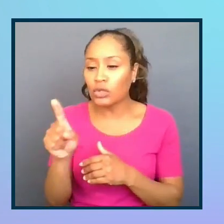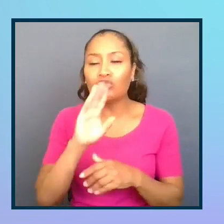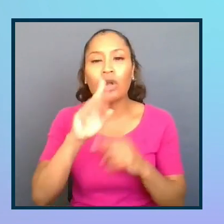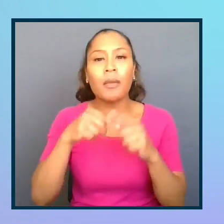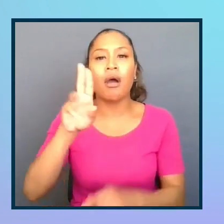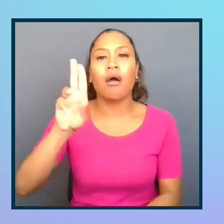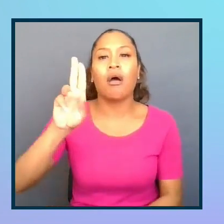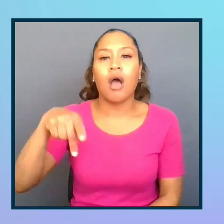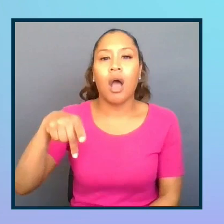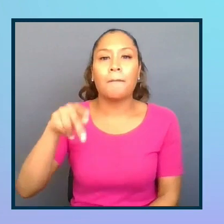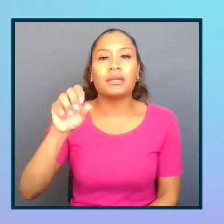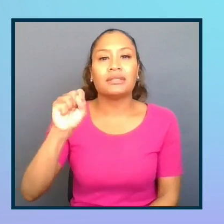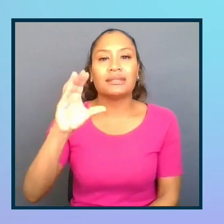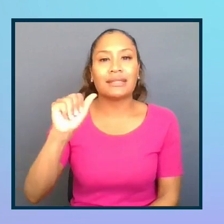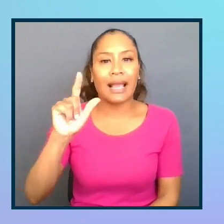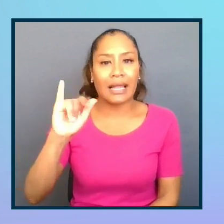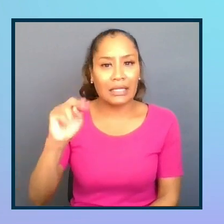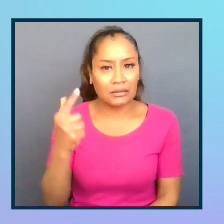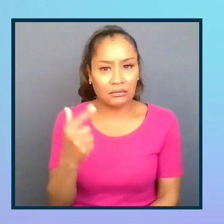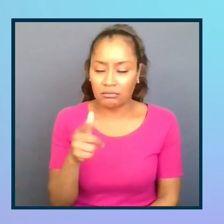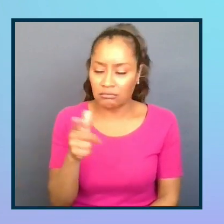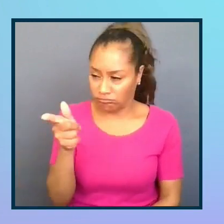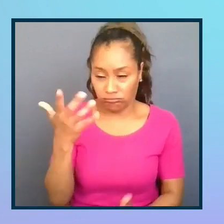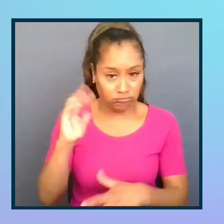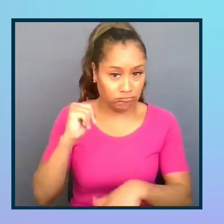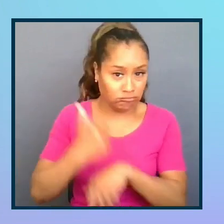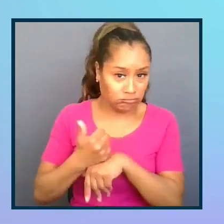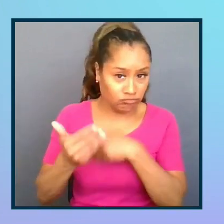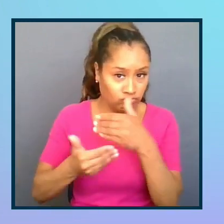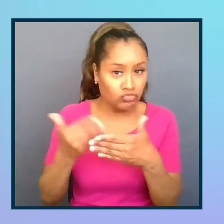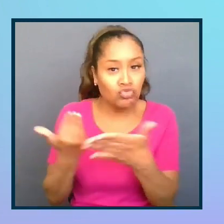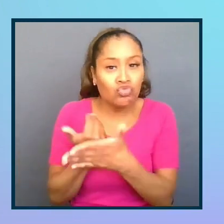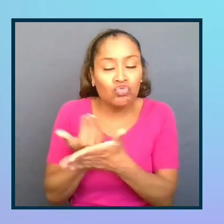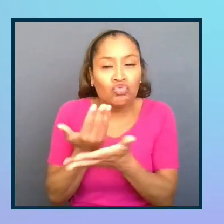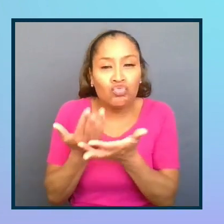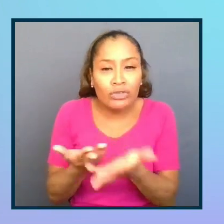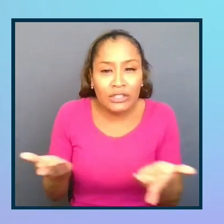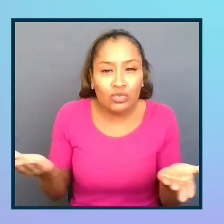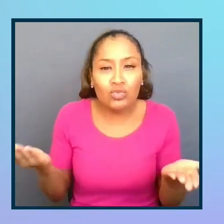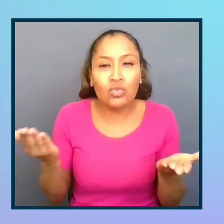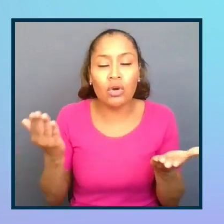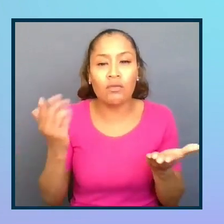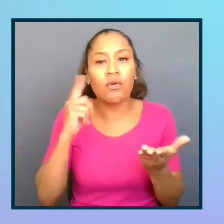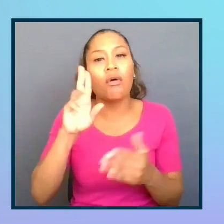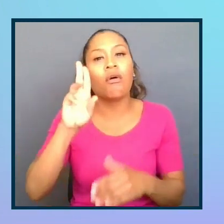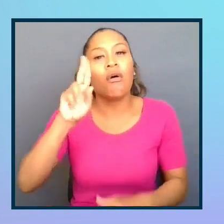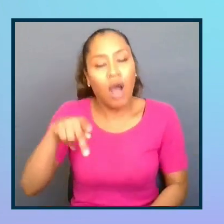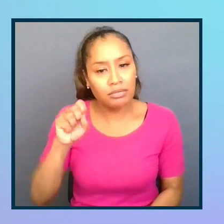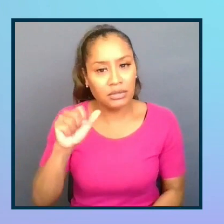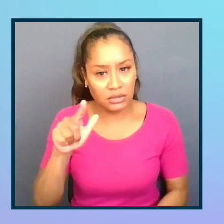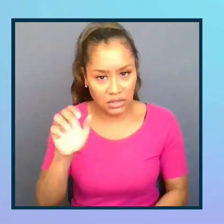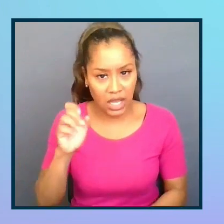So what processes do you have in place for new resources to upscale to your defined standards?